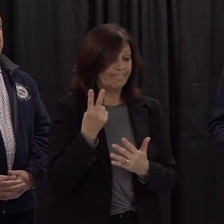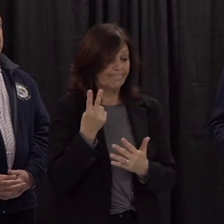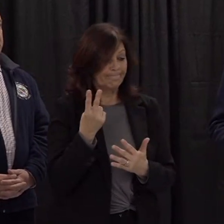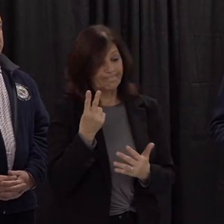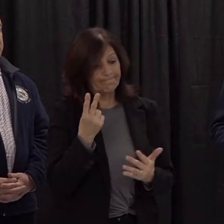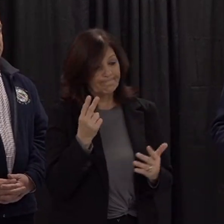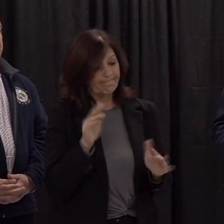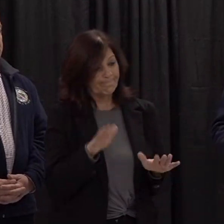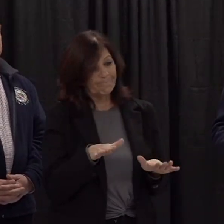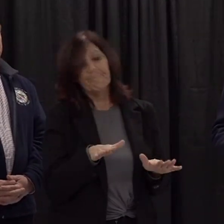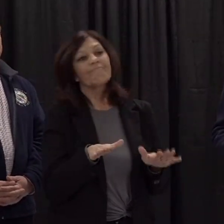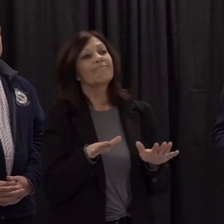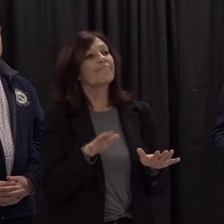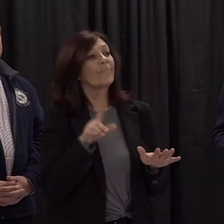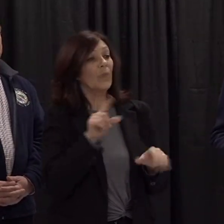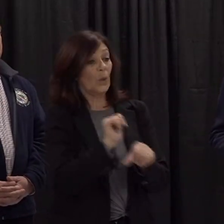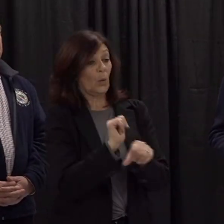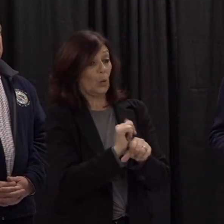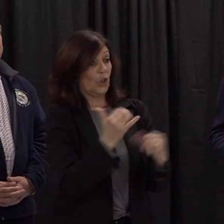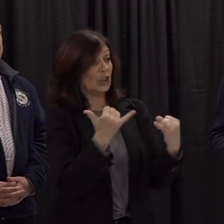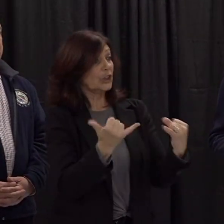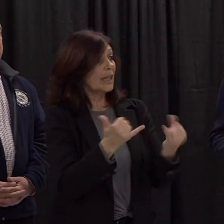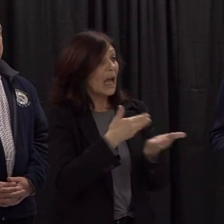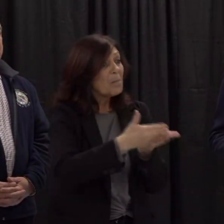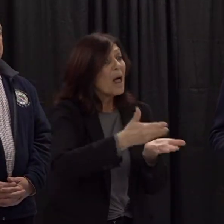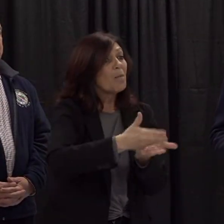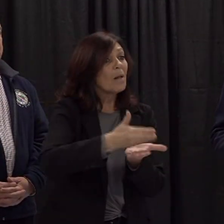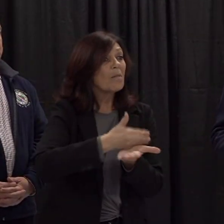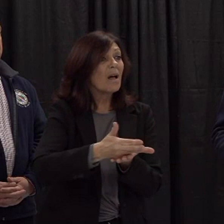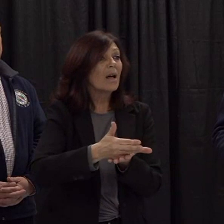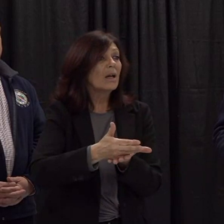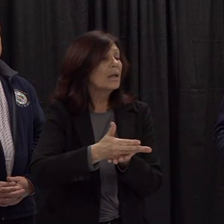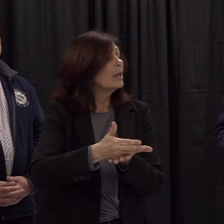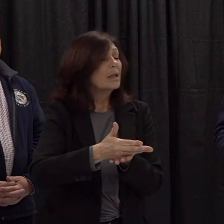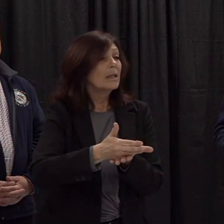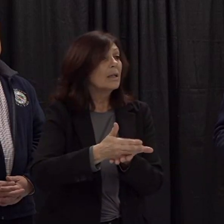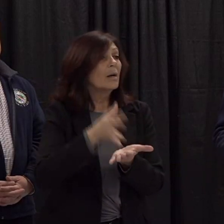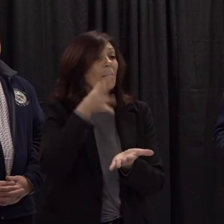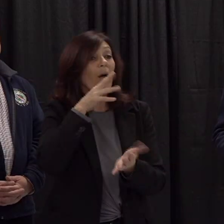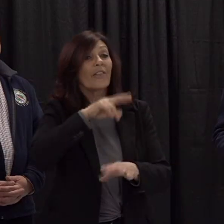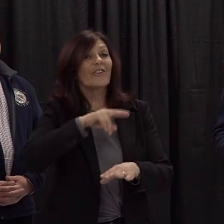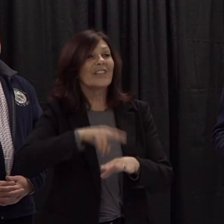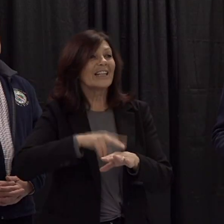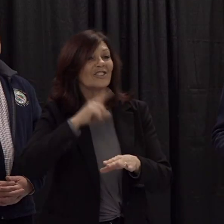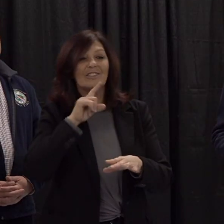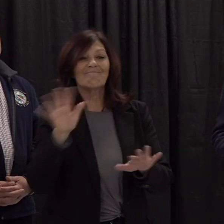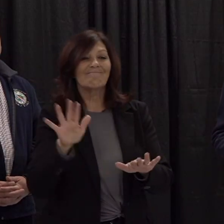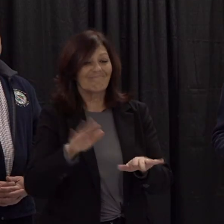work that was done earlier today is just we're having trouble catching up with Mother Nature and the driving ban that